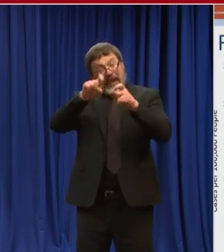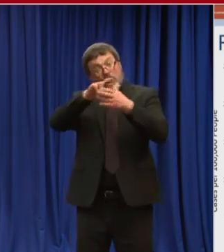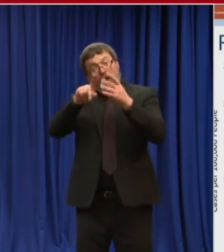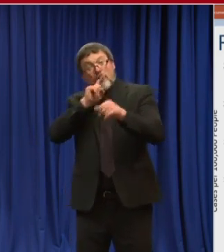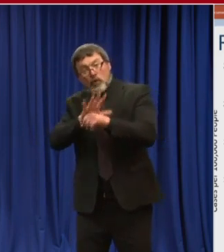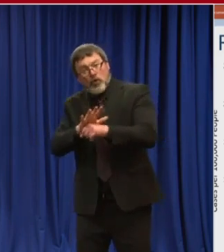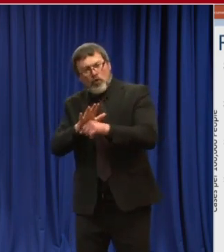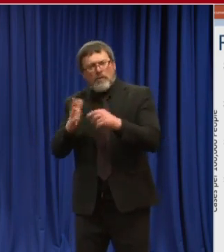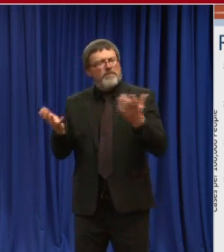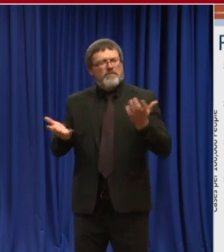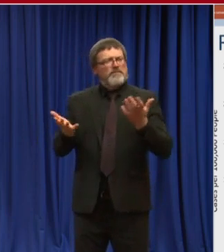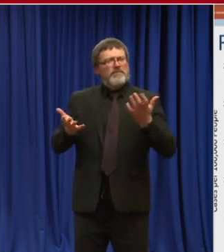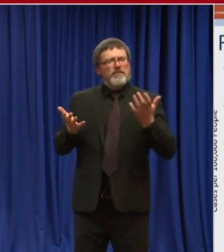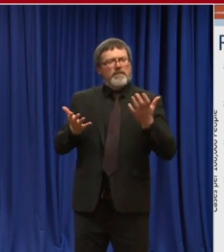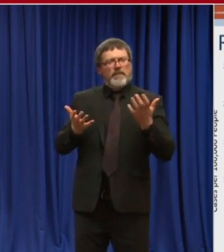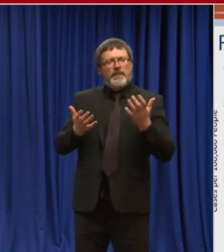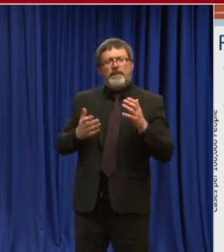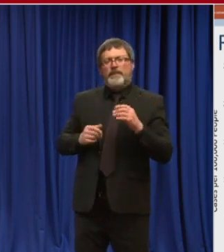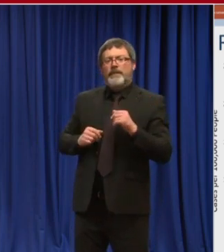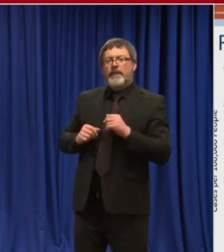THESE NUMBERS CAN BE AFFECTED BY TESTING RIGHT?